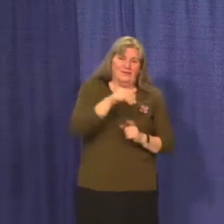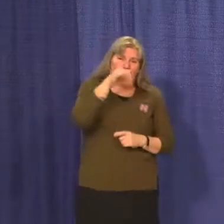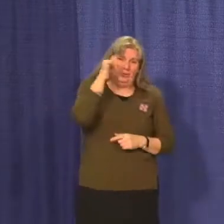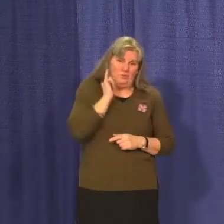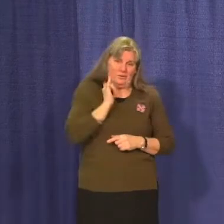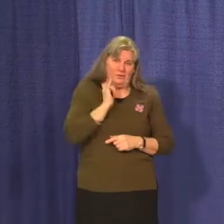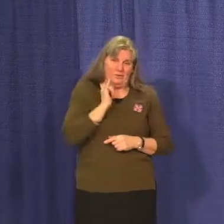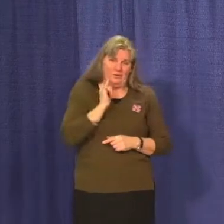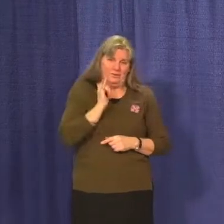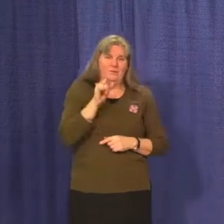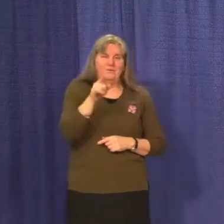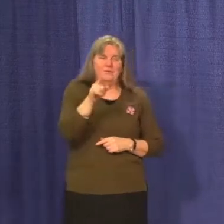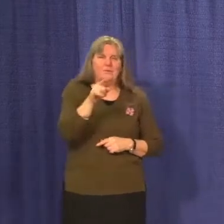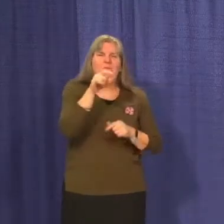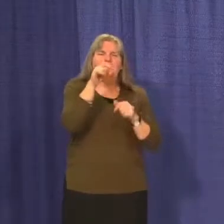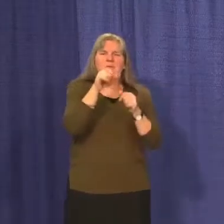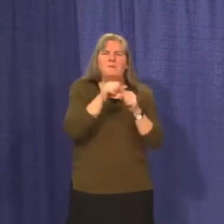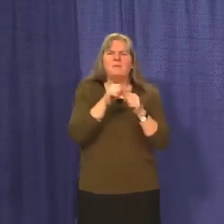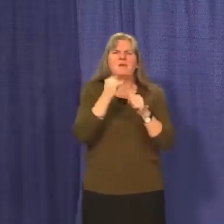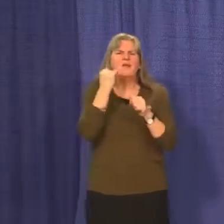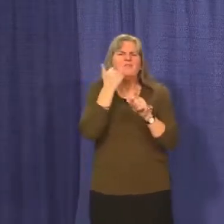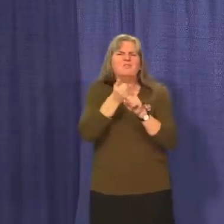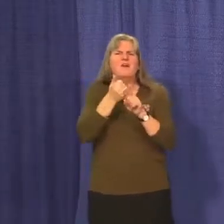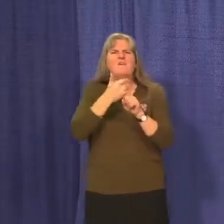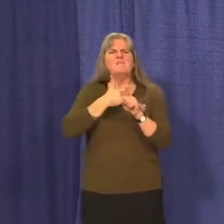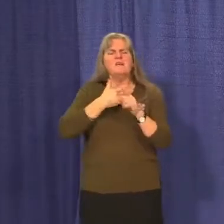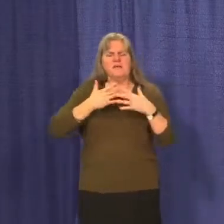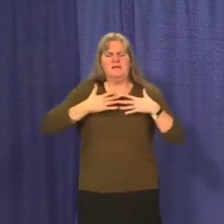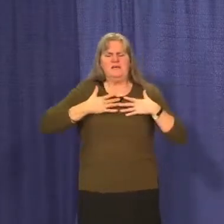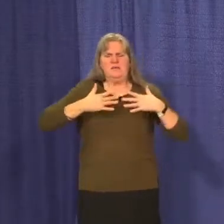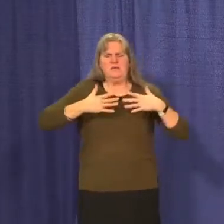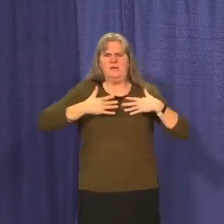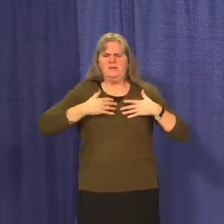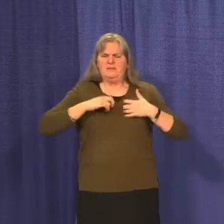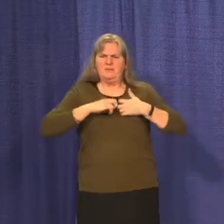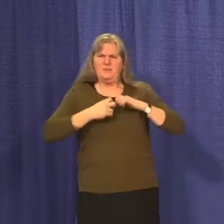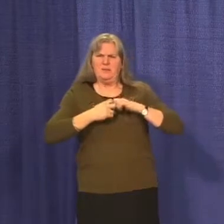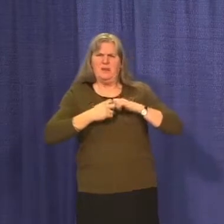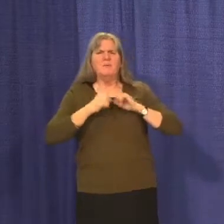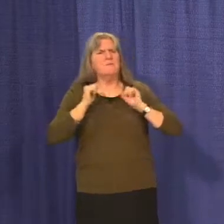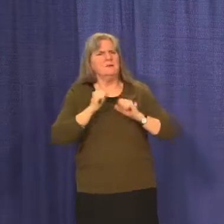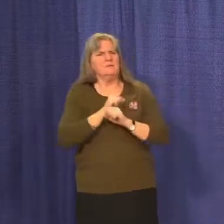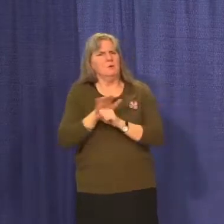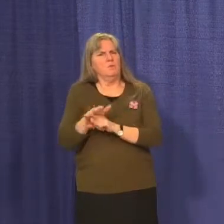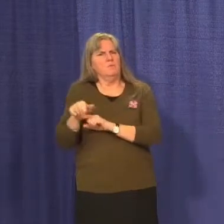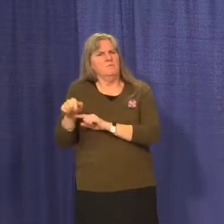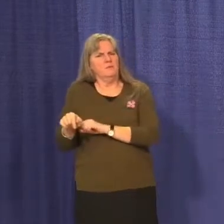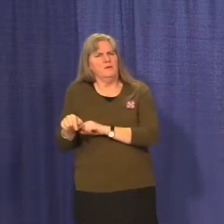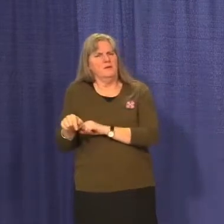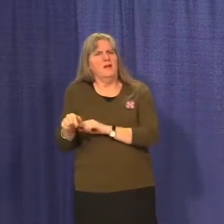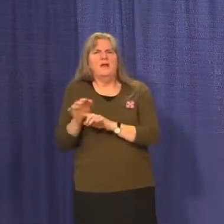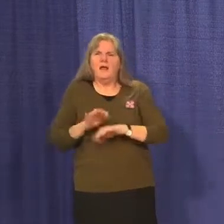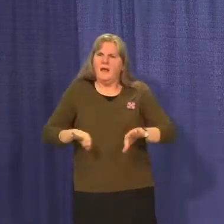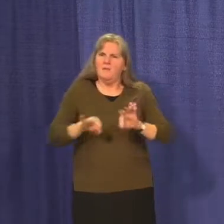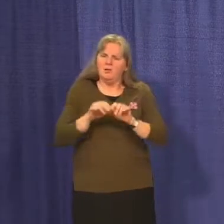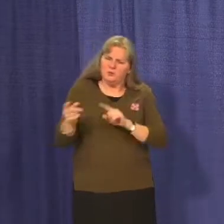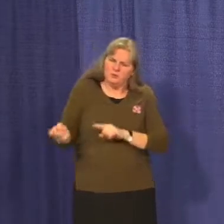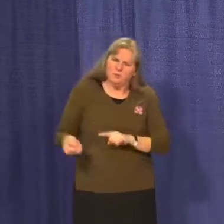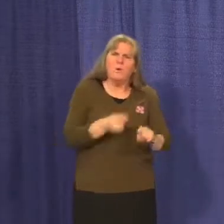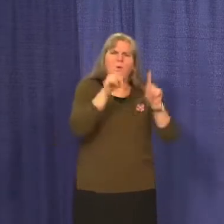Plays remember that respiratory symptoms could mean COVID. Let me stress again how important it is to seek testing